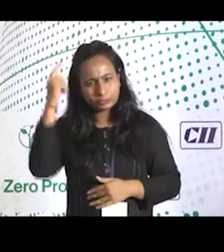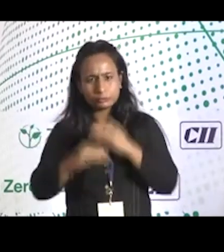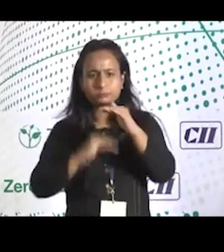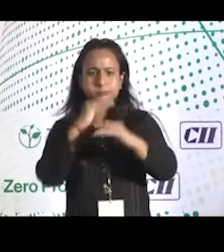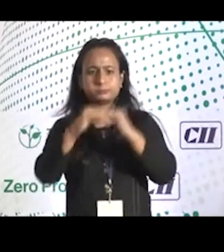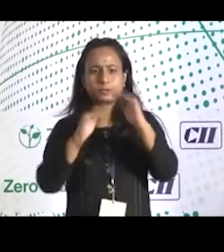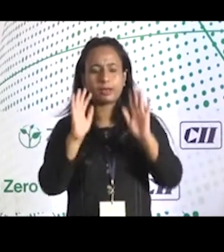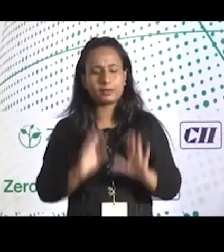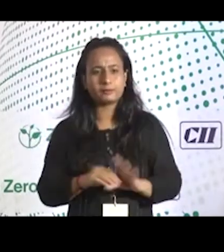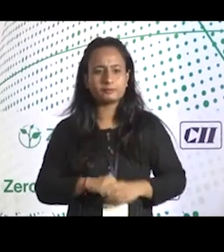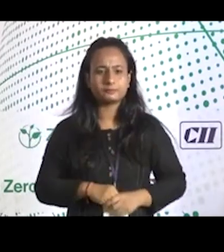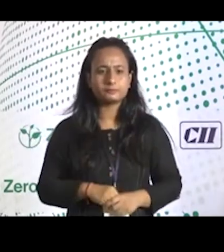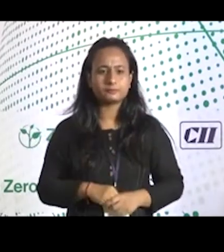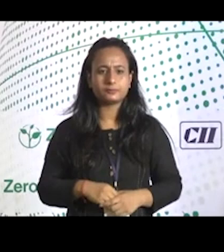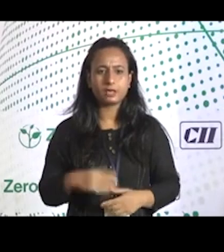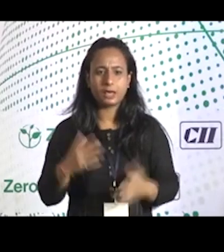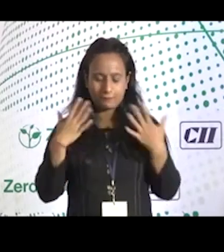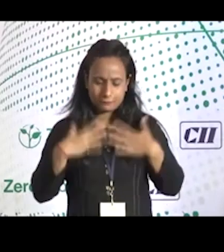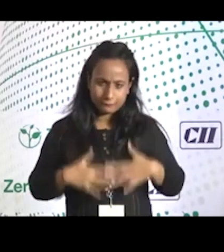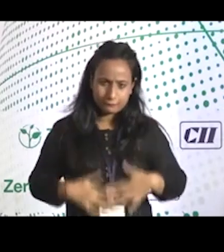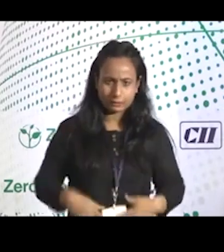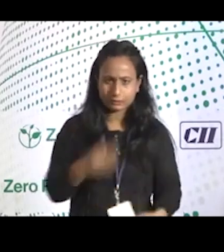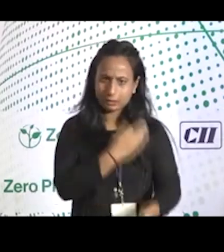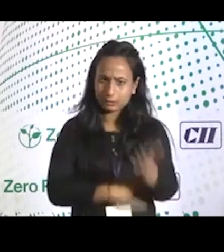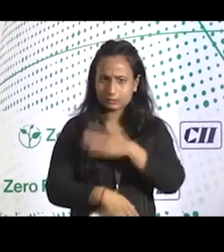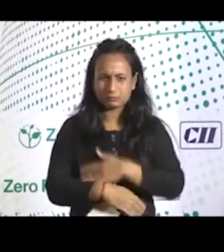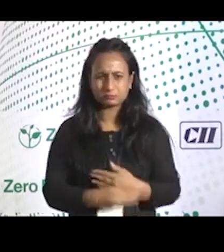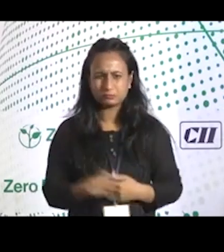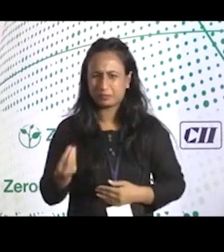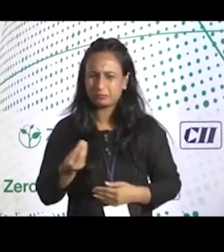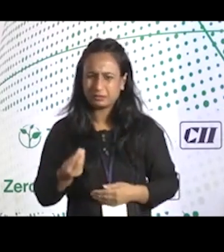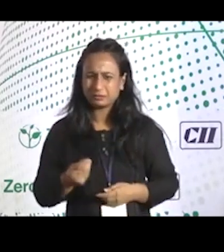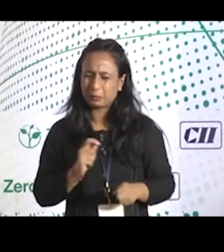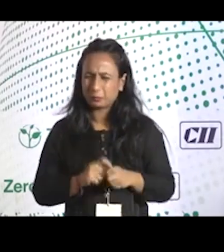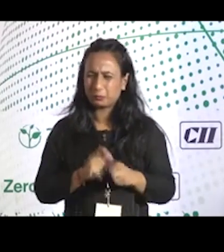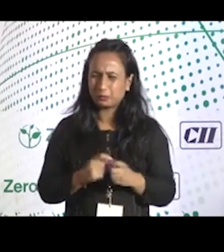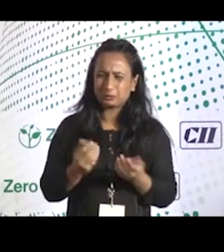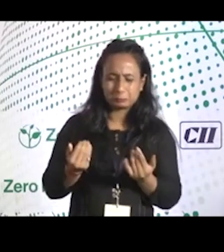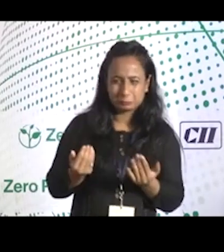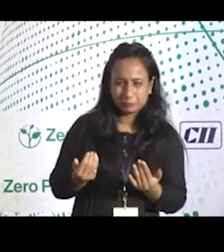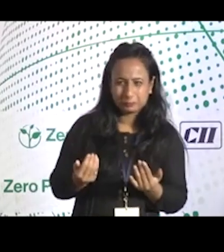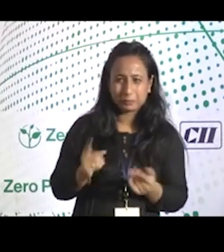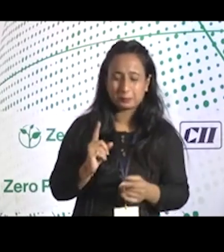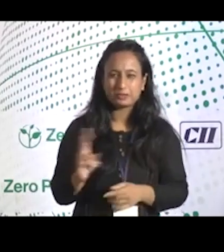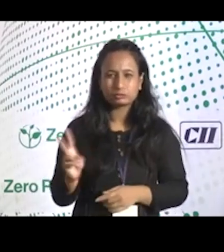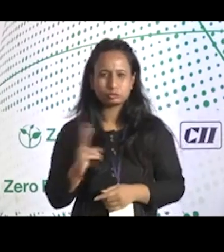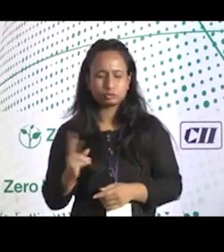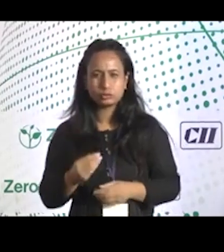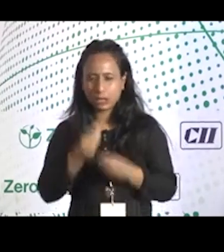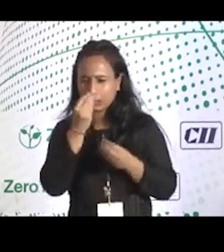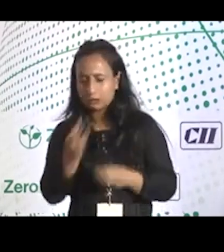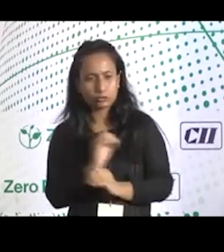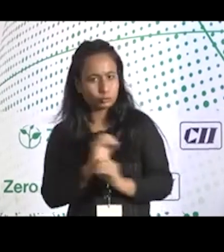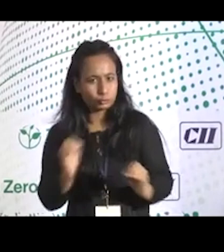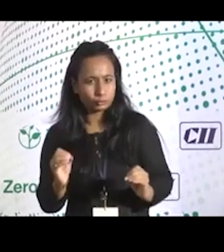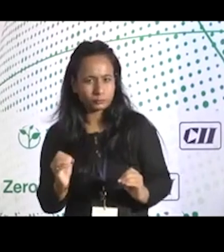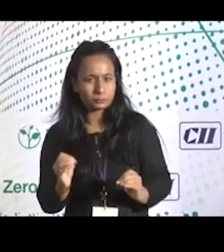Physical disabilities are still somewhat easier. I would not call them easier though, but they are somewhat easier to handle.